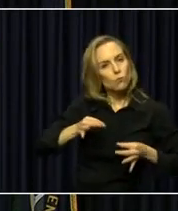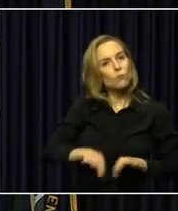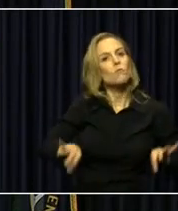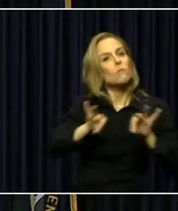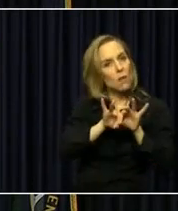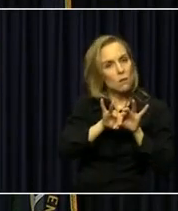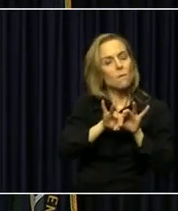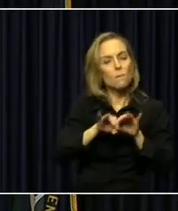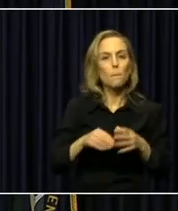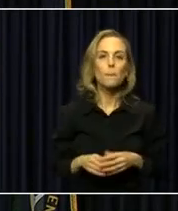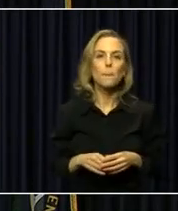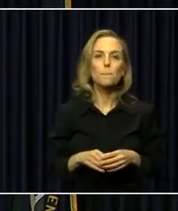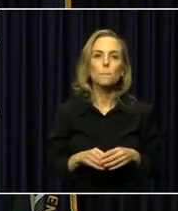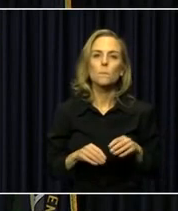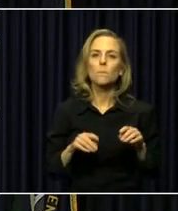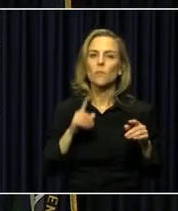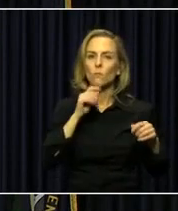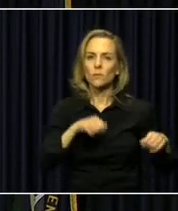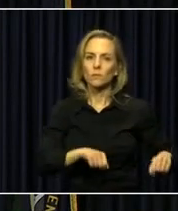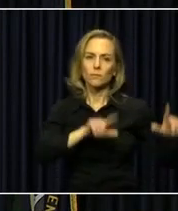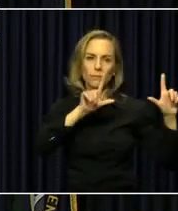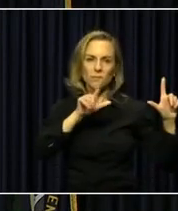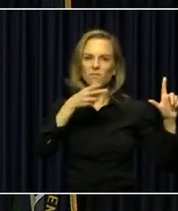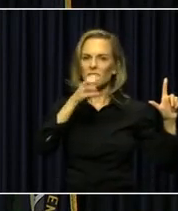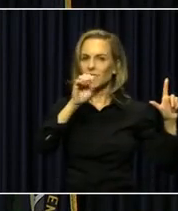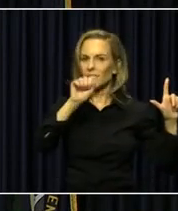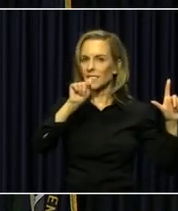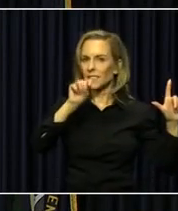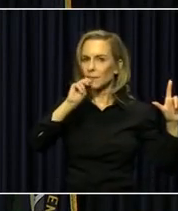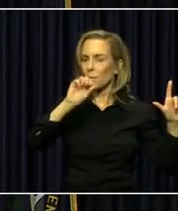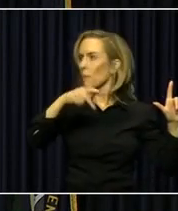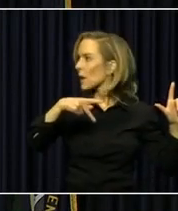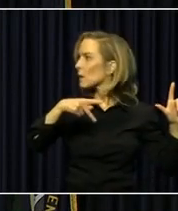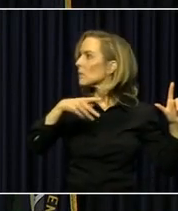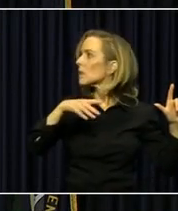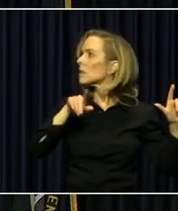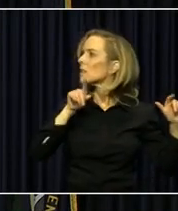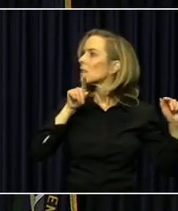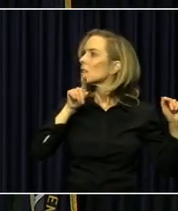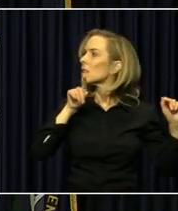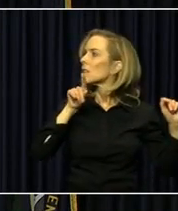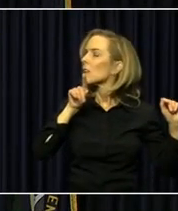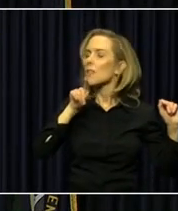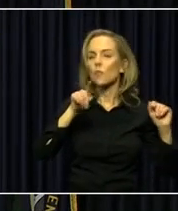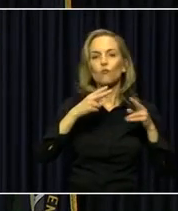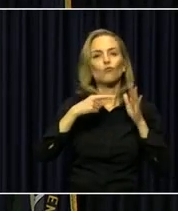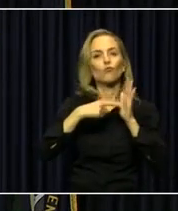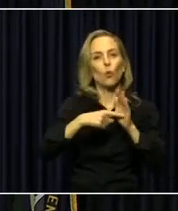PLACES WITH LARGER POPULATIONS.